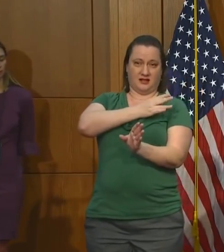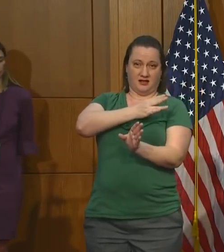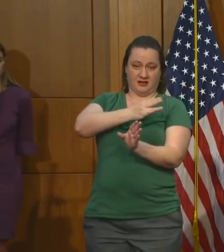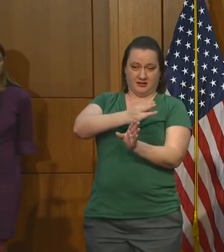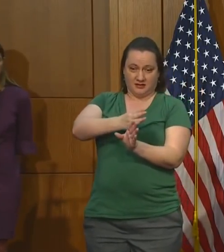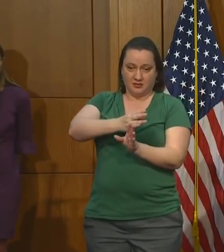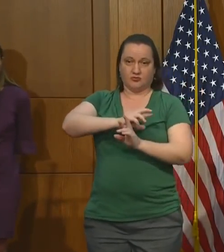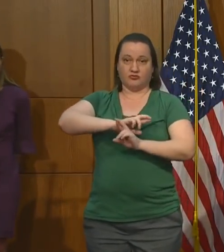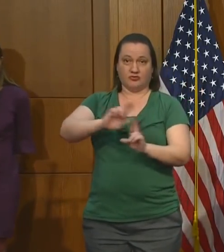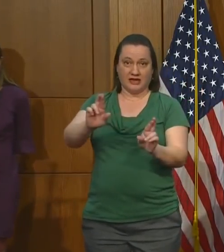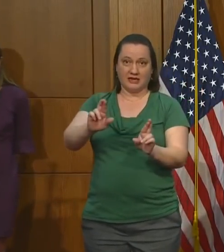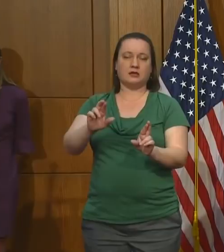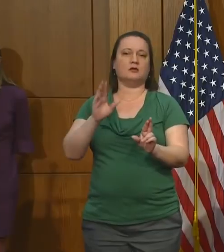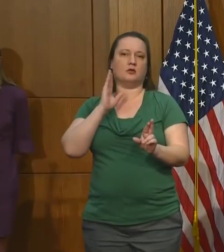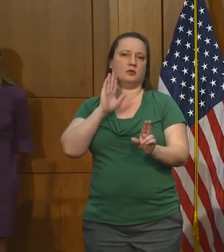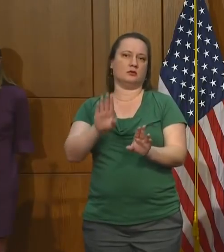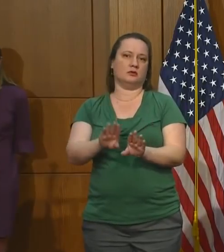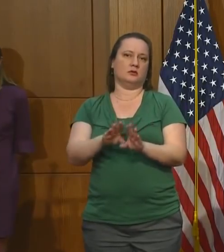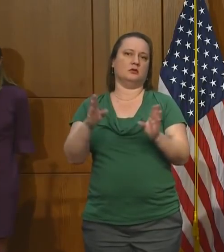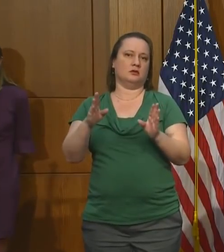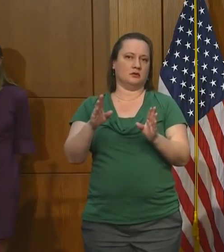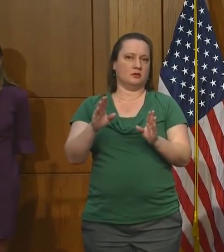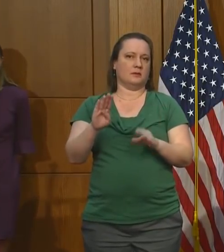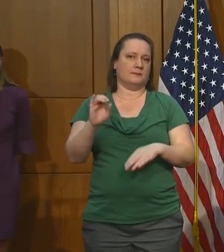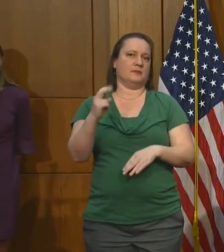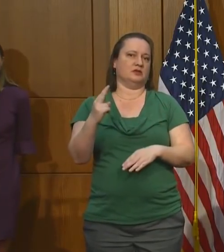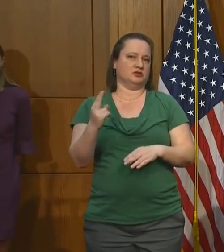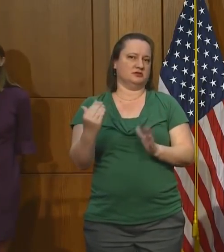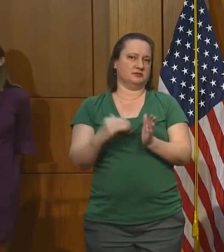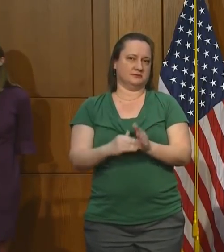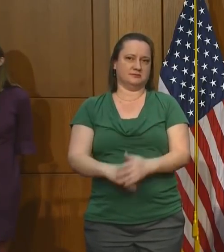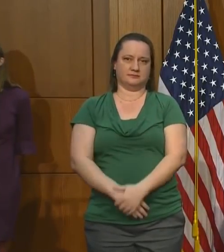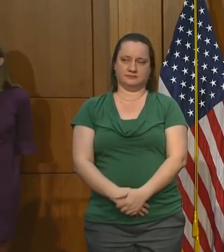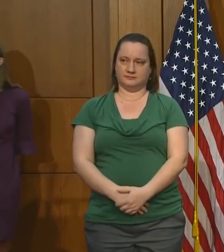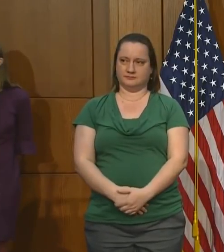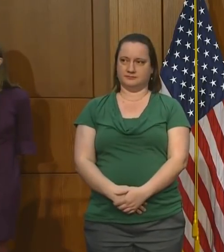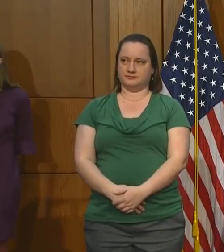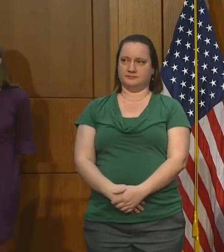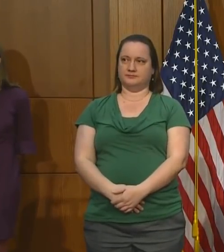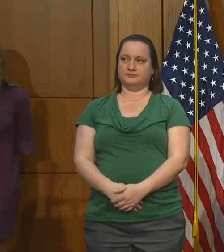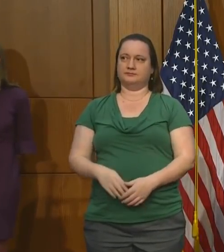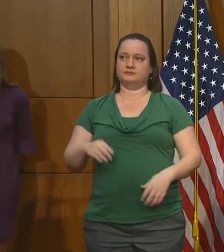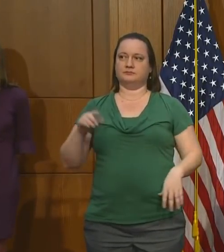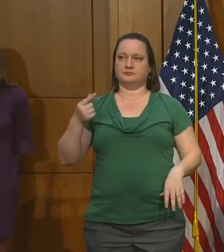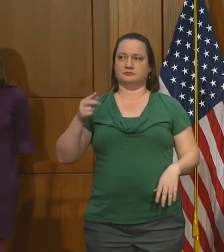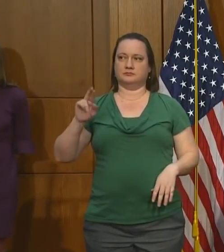COMFORTABLE THAT THAT COMPREHENSIVE PLAN. CAN BE IN PLACE THEN WE WILL- ALLOWED TO